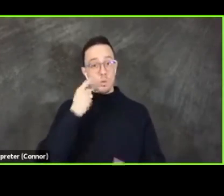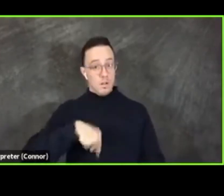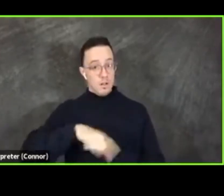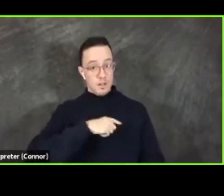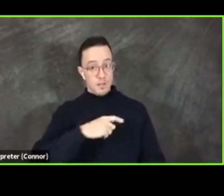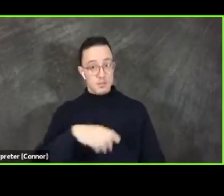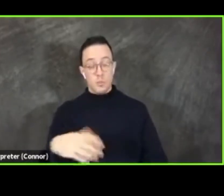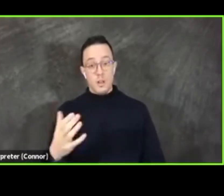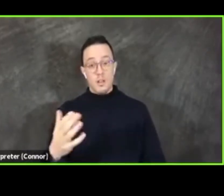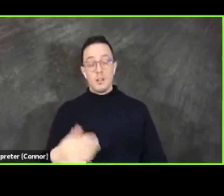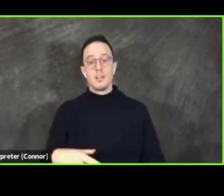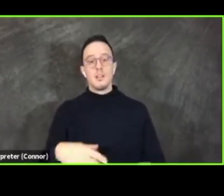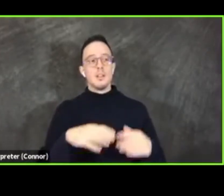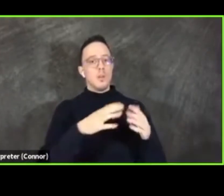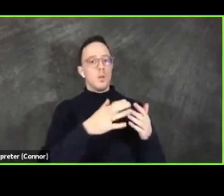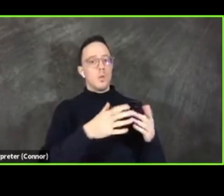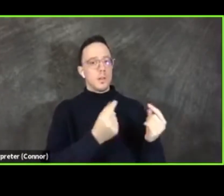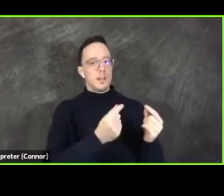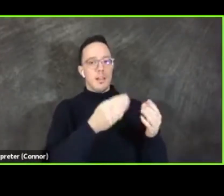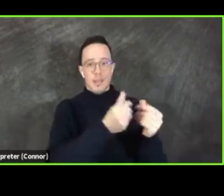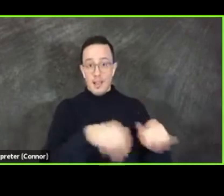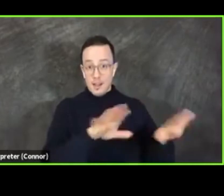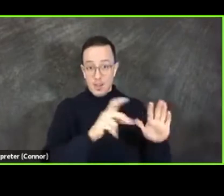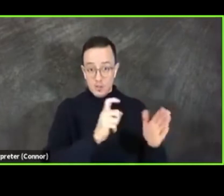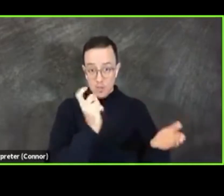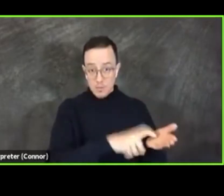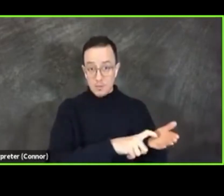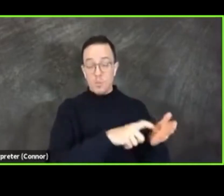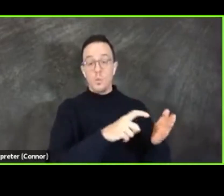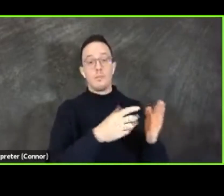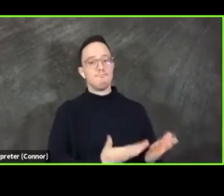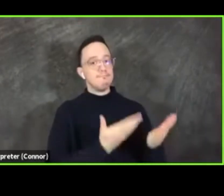LAND ACKNOWLEDGEMENTS AT ANY PUBLIC CONVENING, LIKE THE ONE WE ARE AT TODAY, AS WELL AS AT